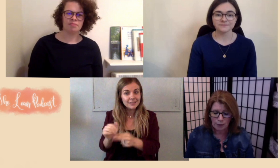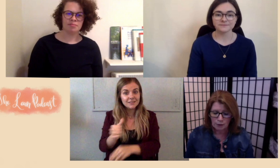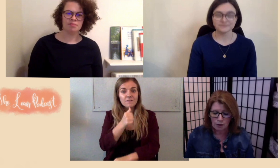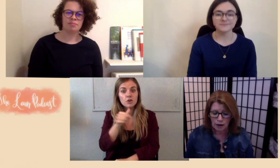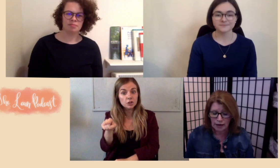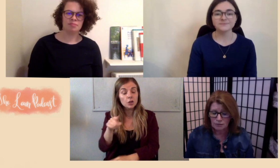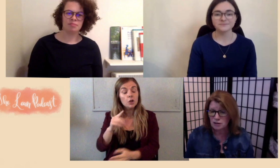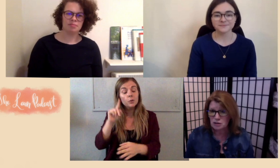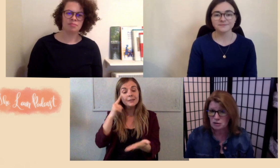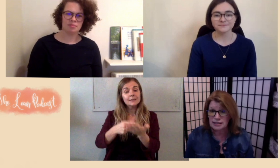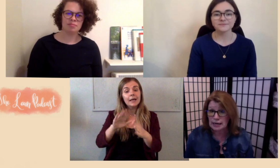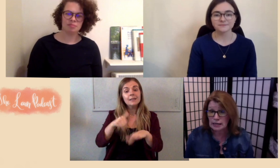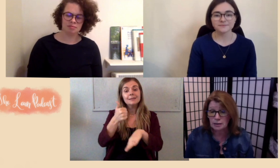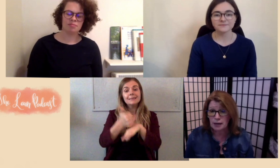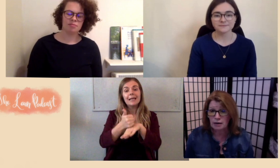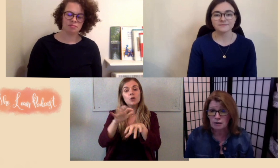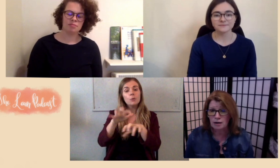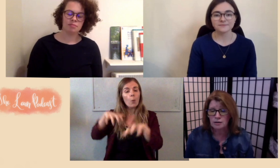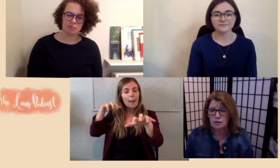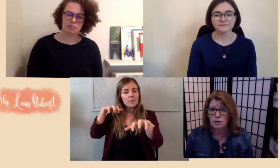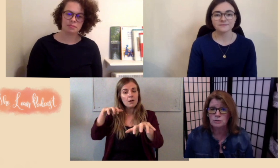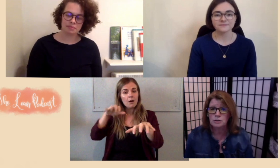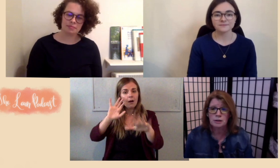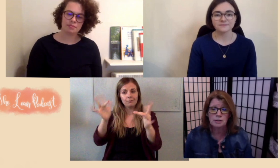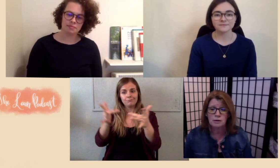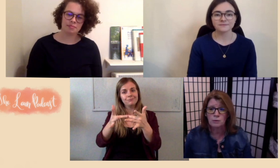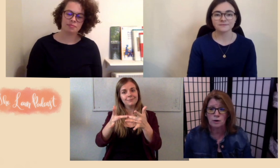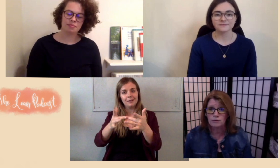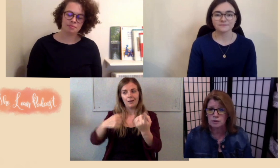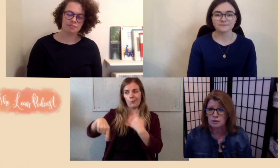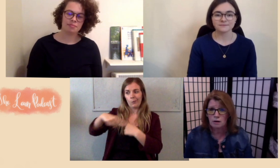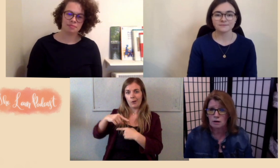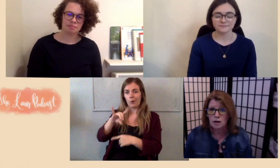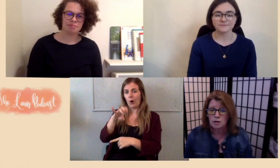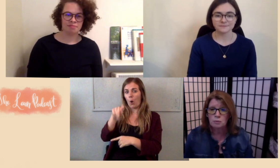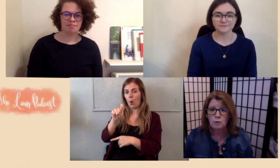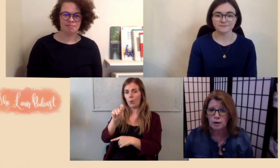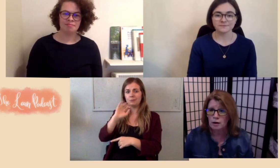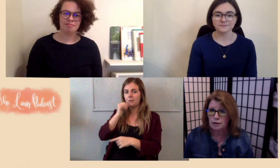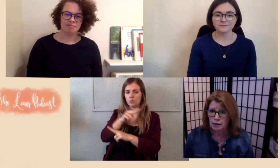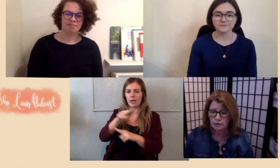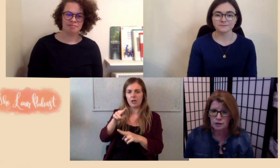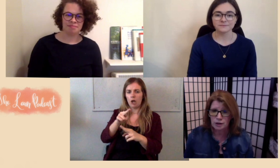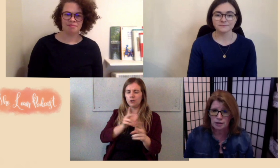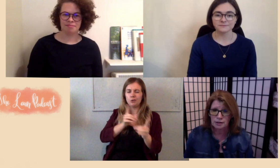because neither one of us are supporting ourselves in any significant way having to do remote interpreting.